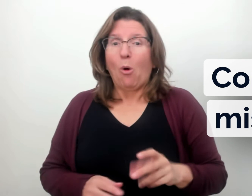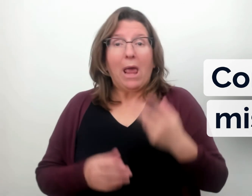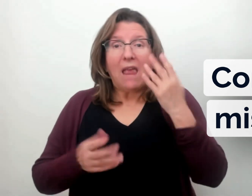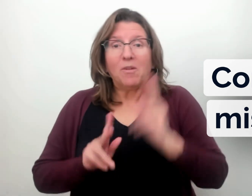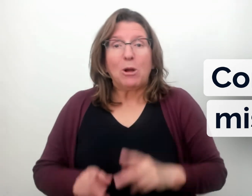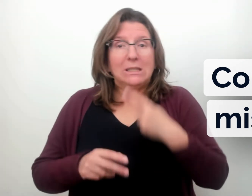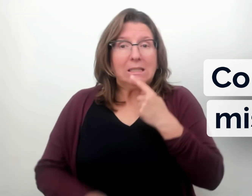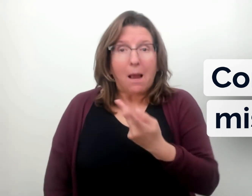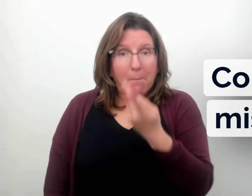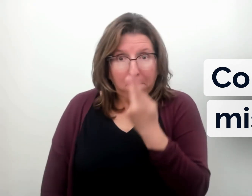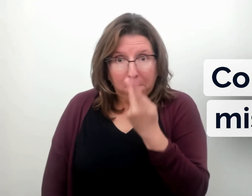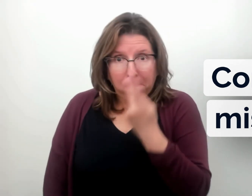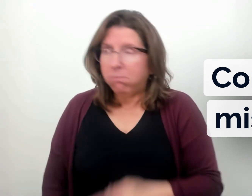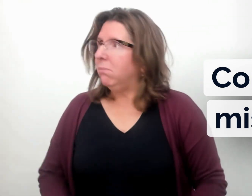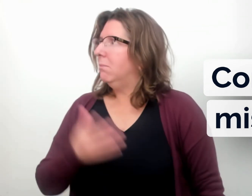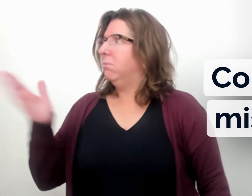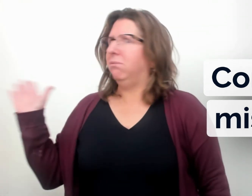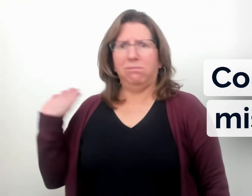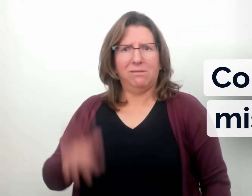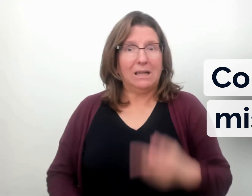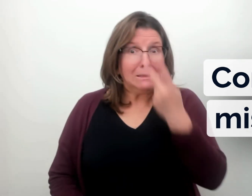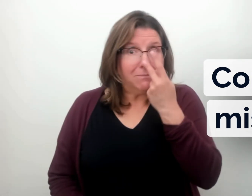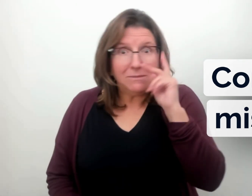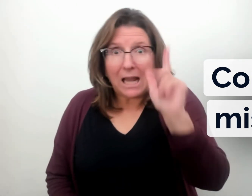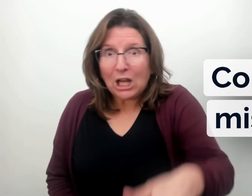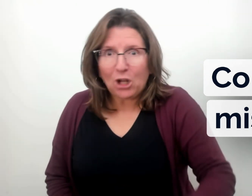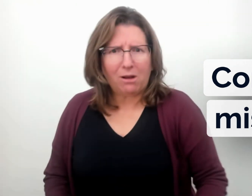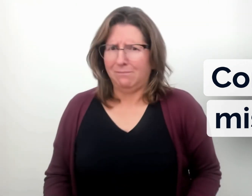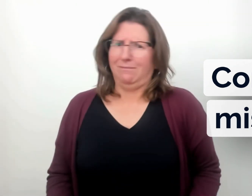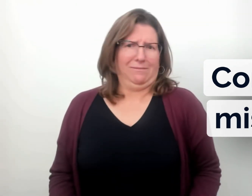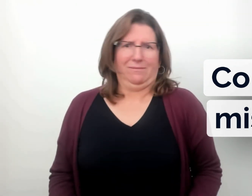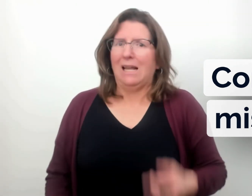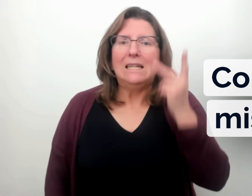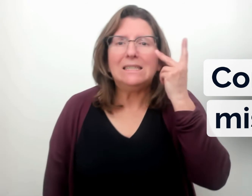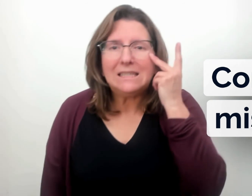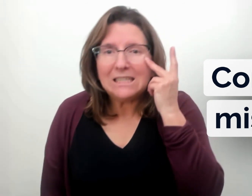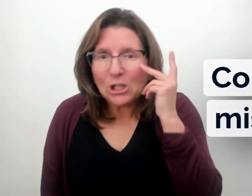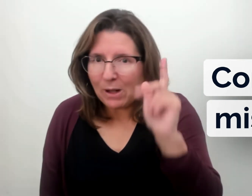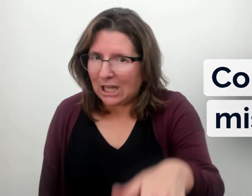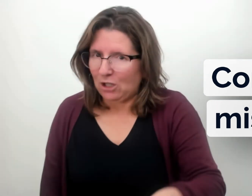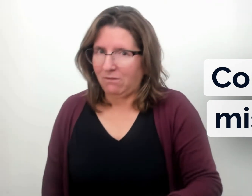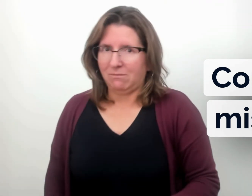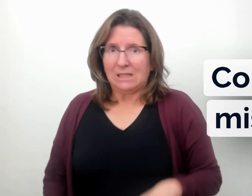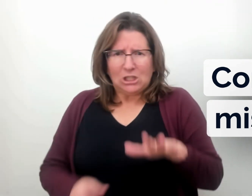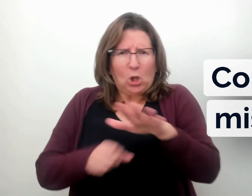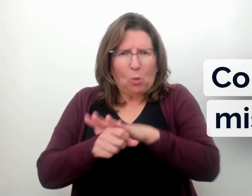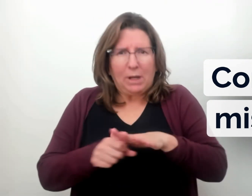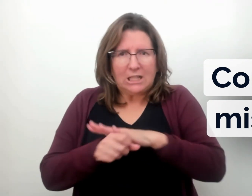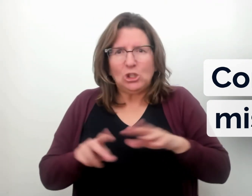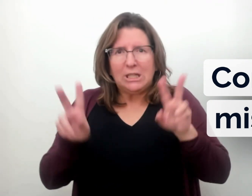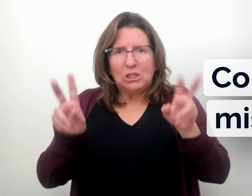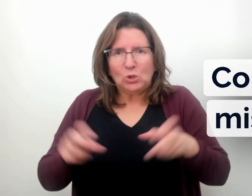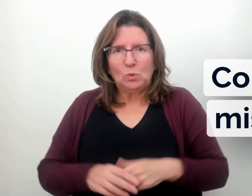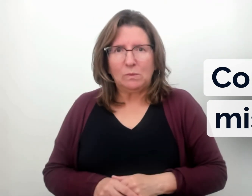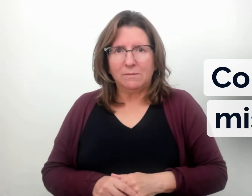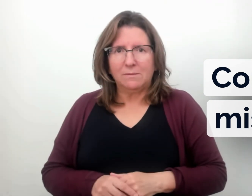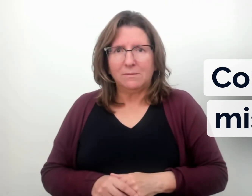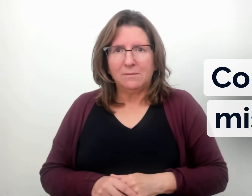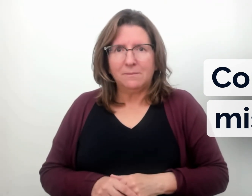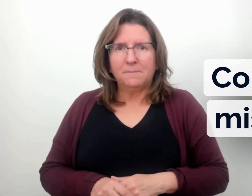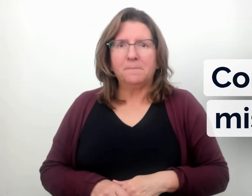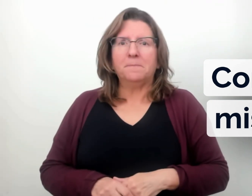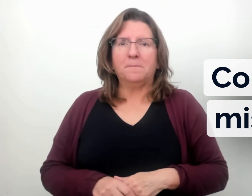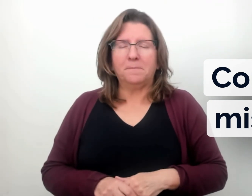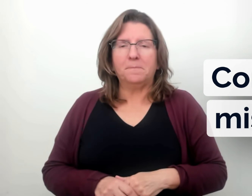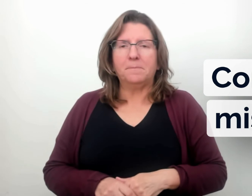If that handshape is in the wrong location - on your nose - you're saying something very different!